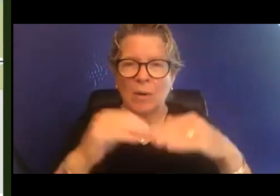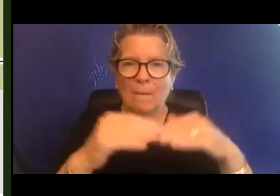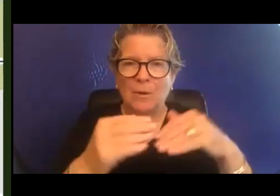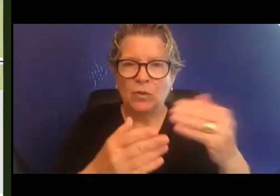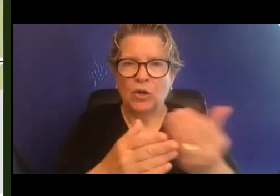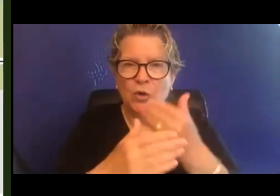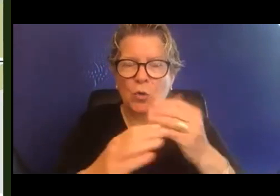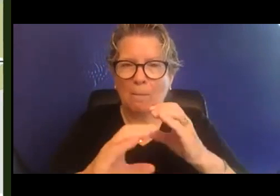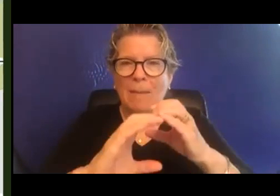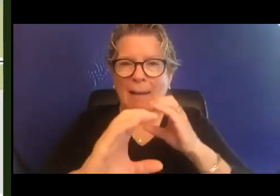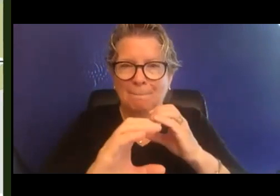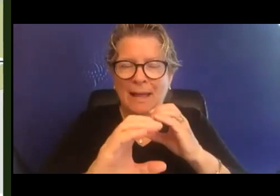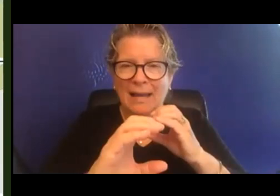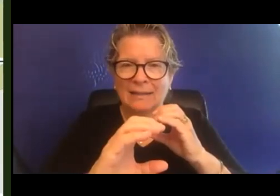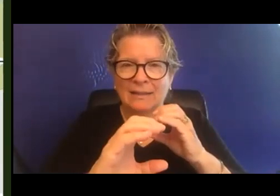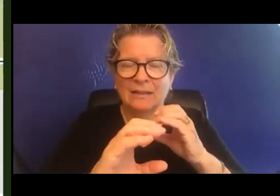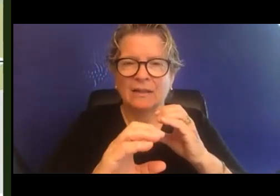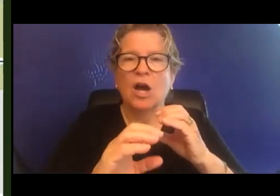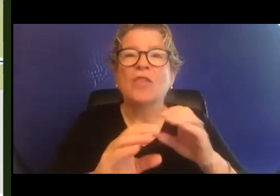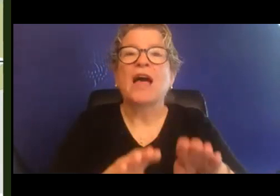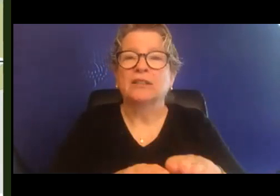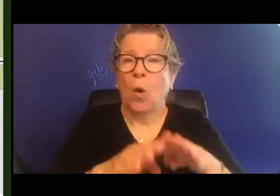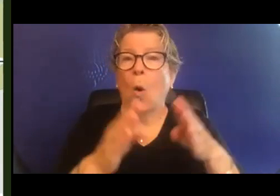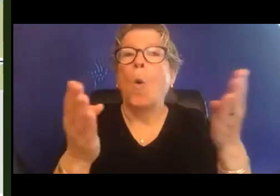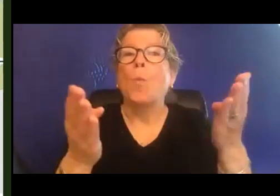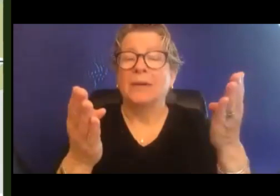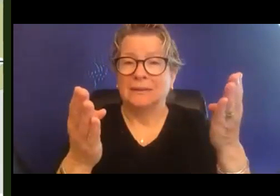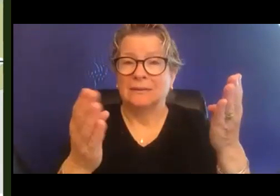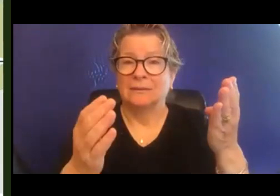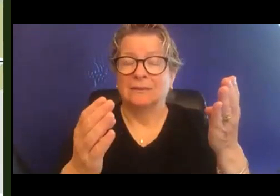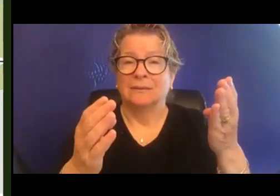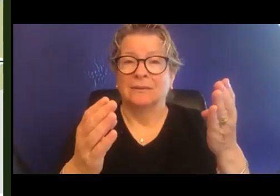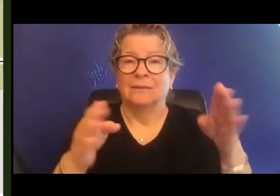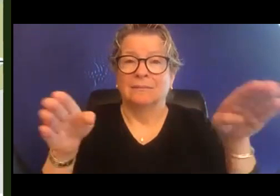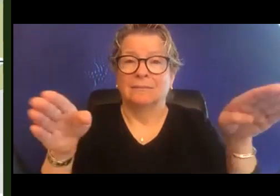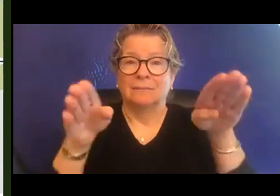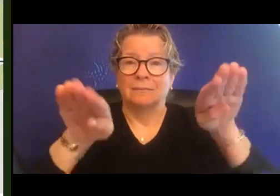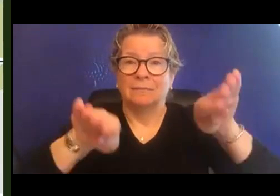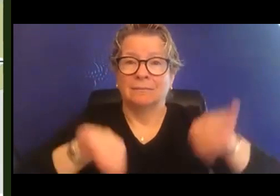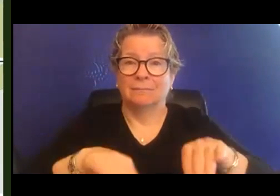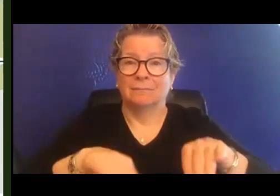pipeline that is open cut trenching.